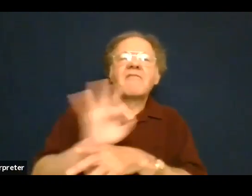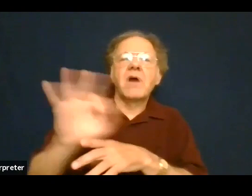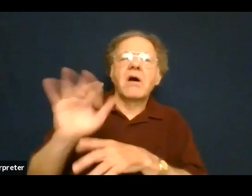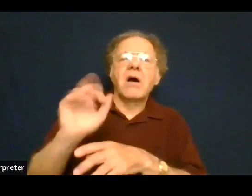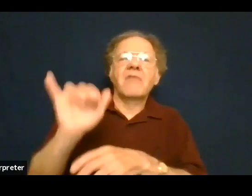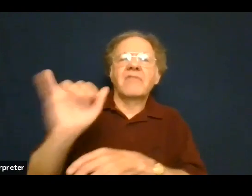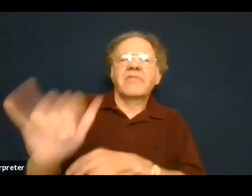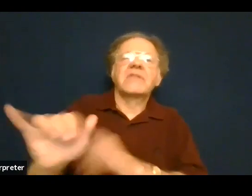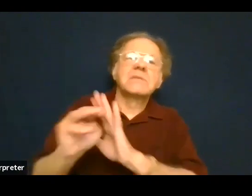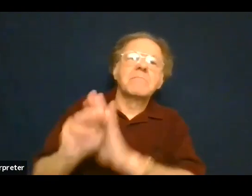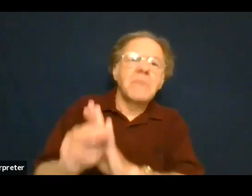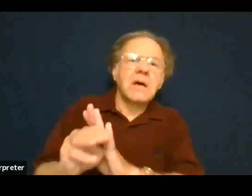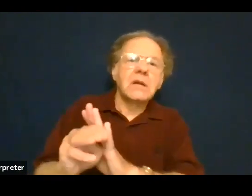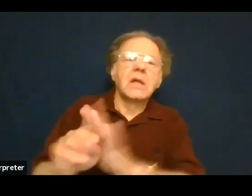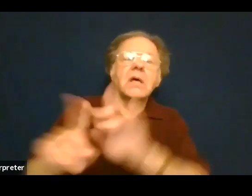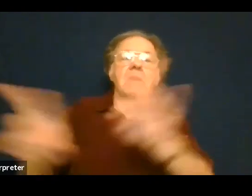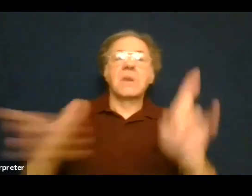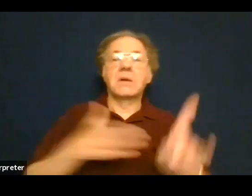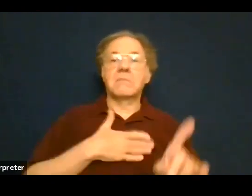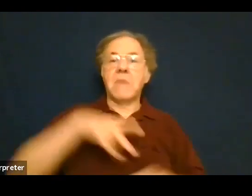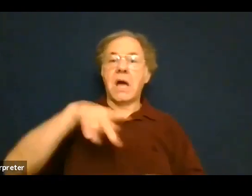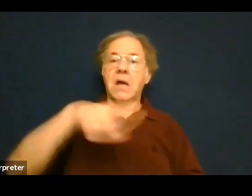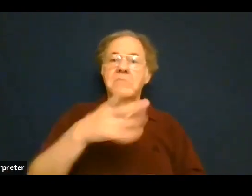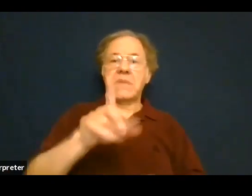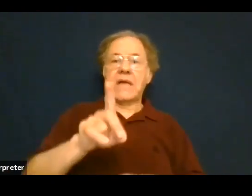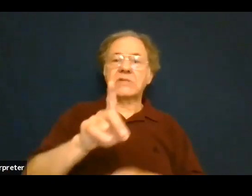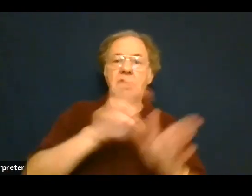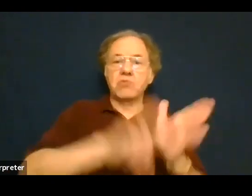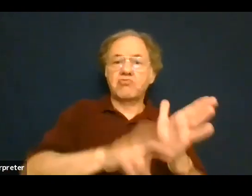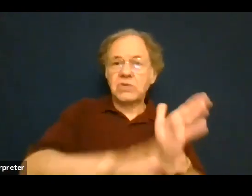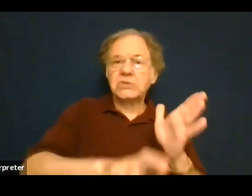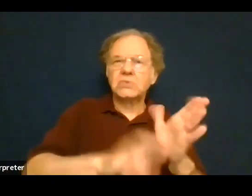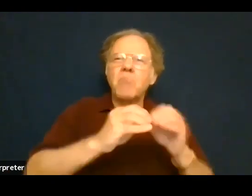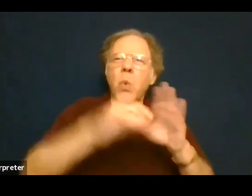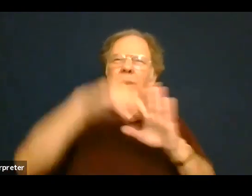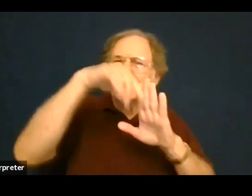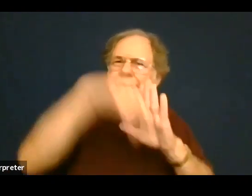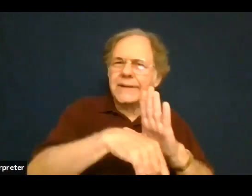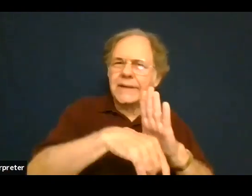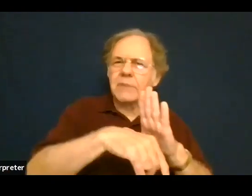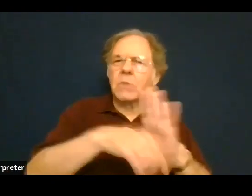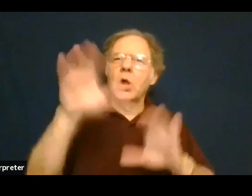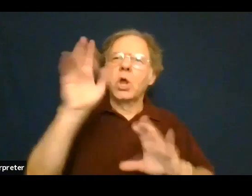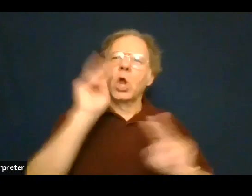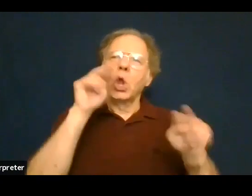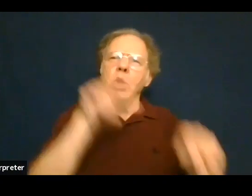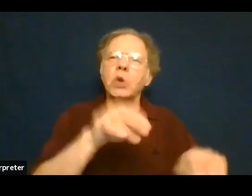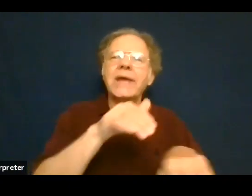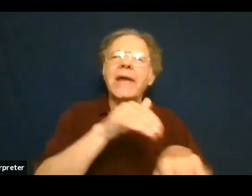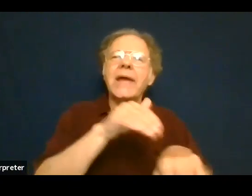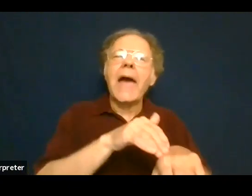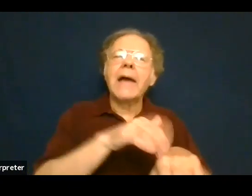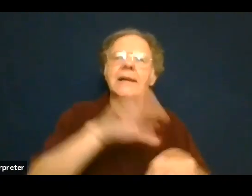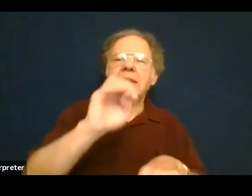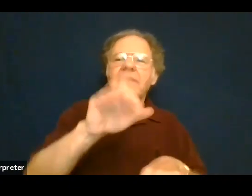But my PhD work took a deeper step and looked at elements of the hair cell found at the synax.